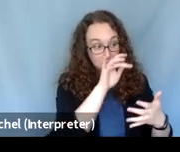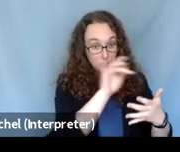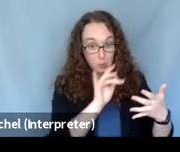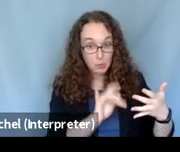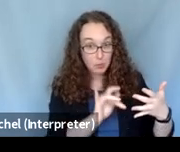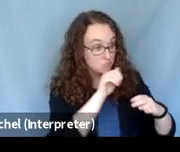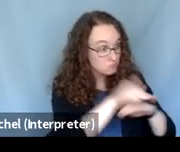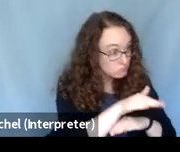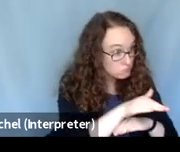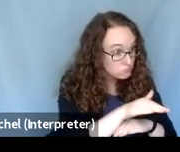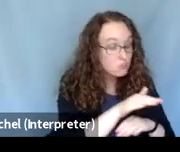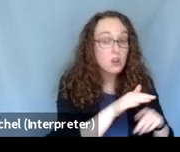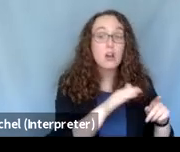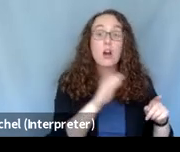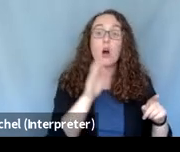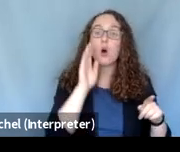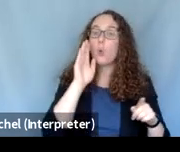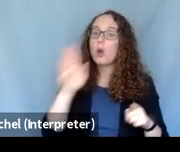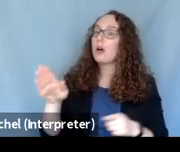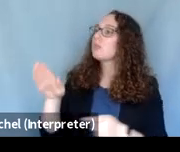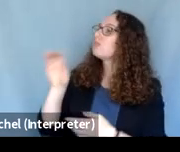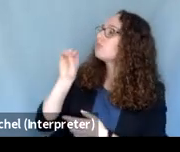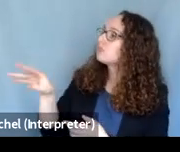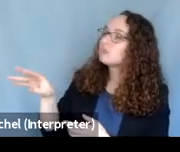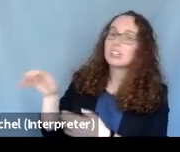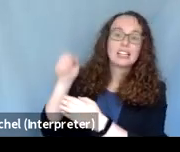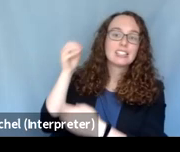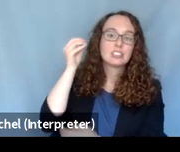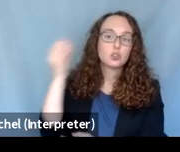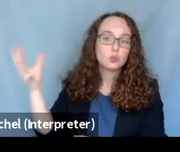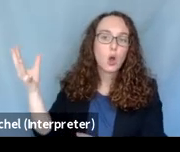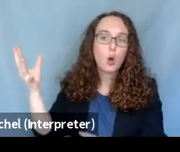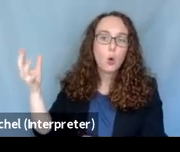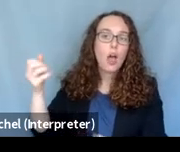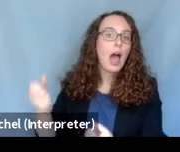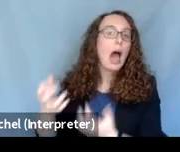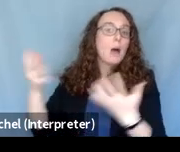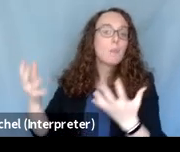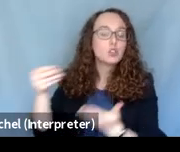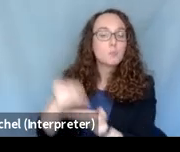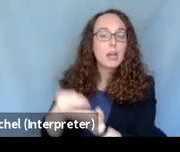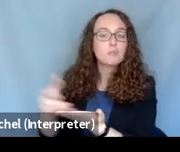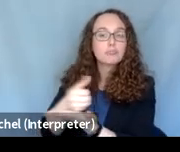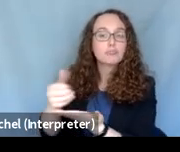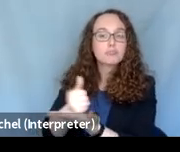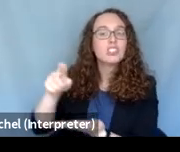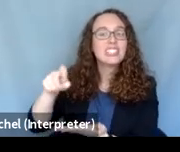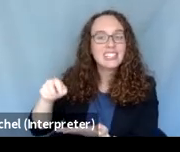live in that city and then it would actually kind of list some careers that would support that lifestyle.